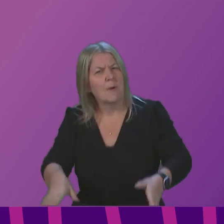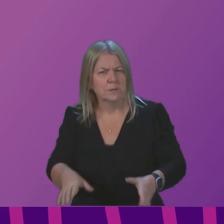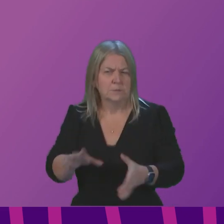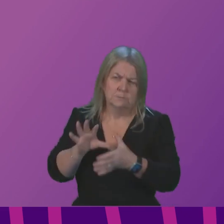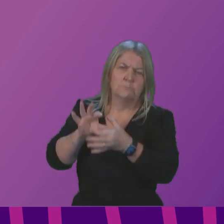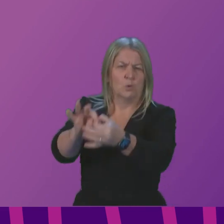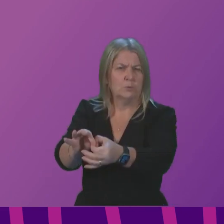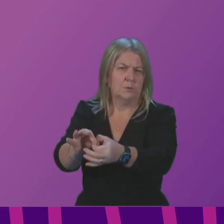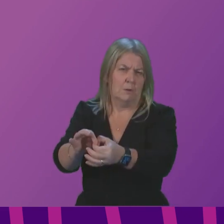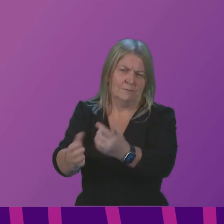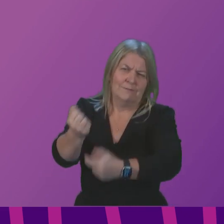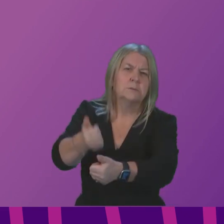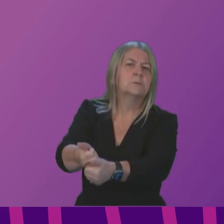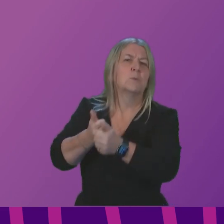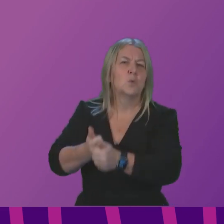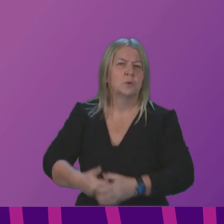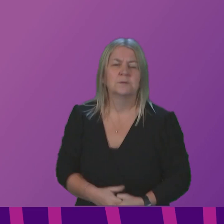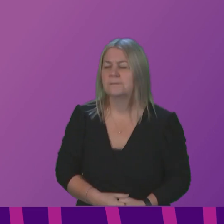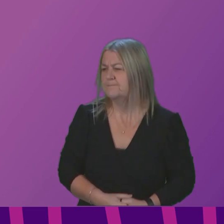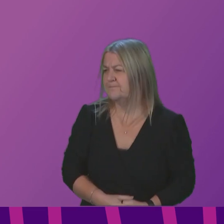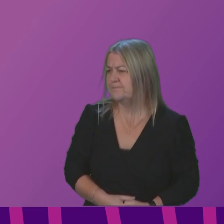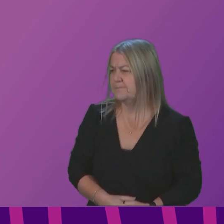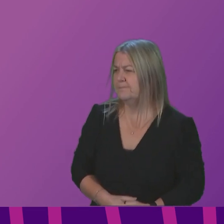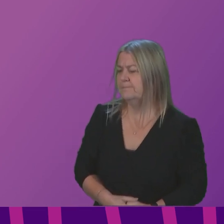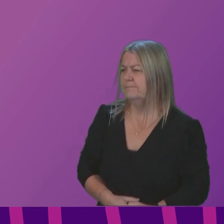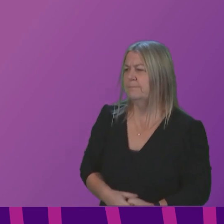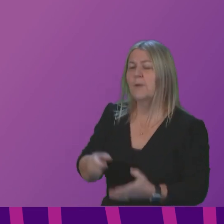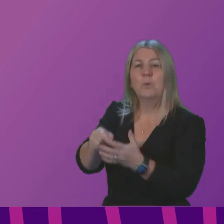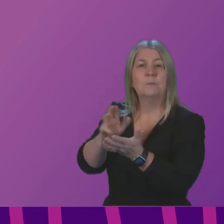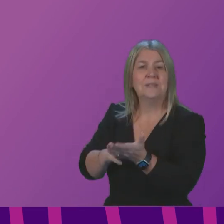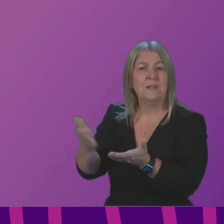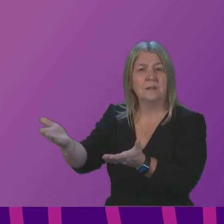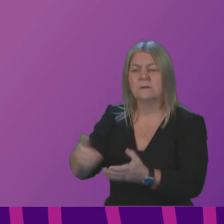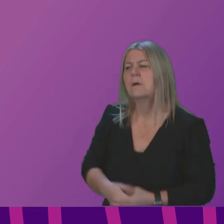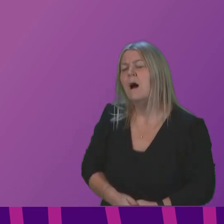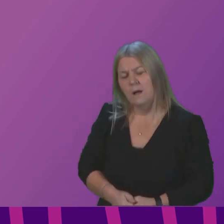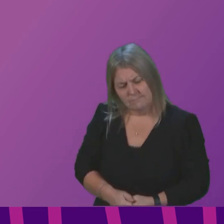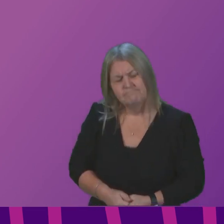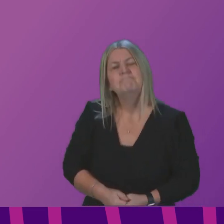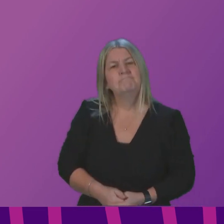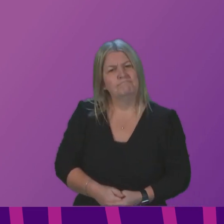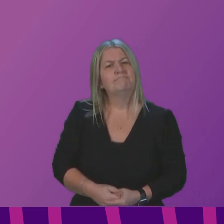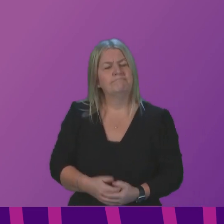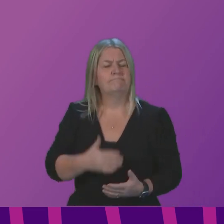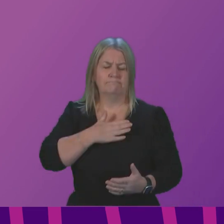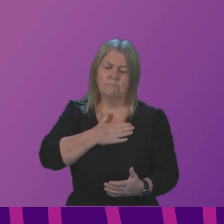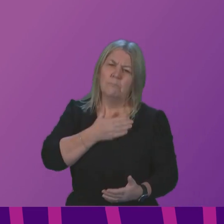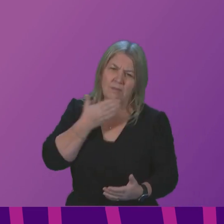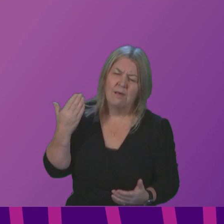I especially welcome the additional funding for the equally safe campaign. However, it